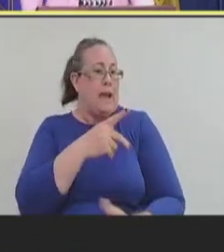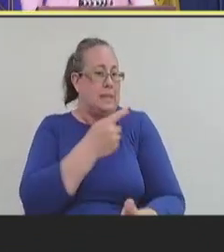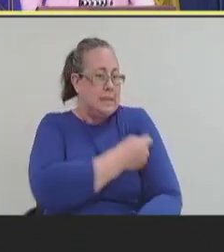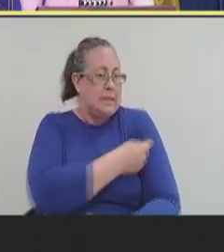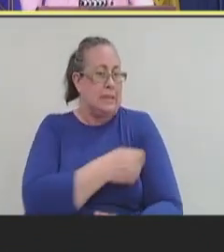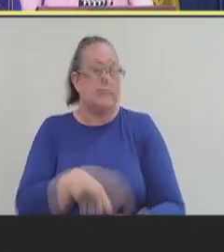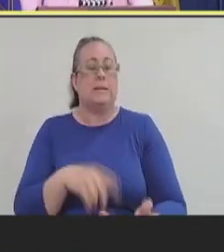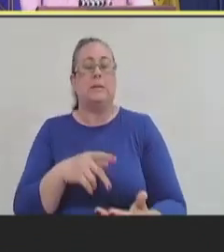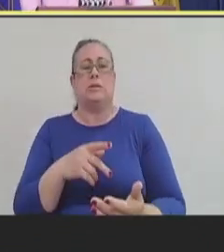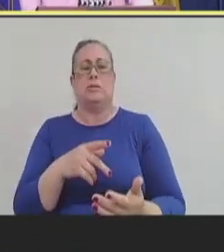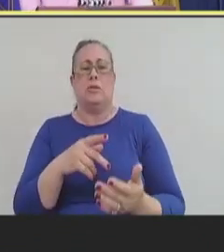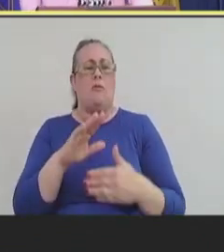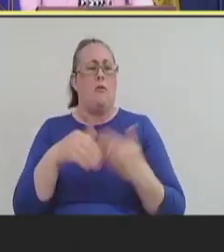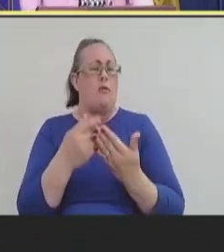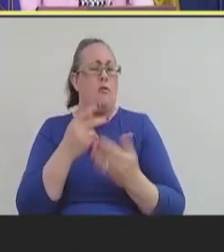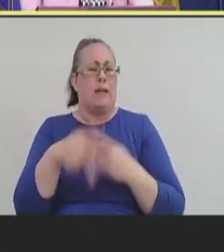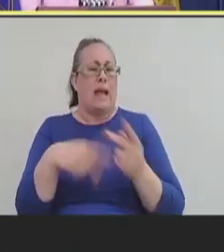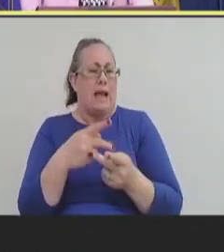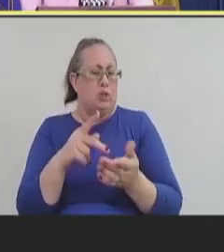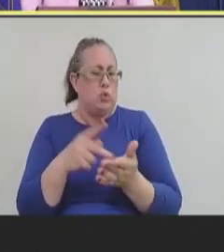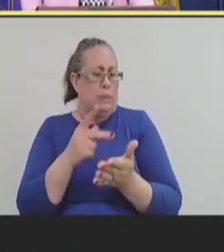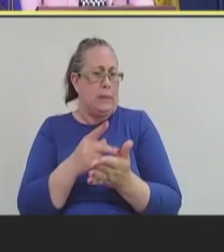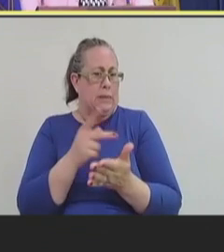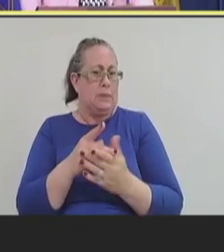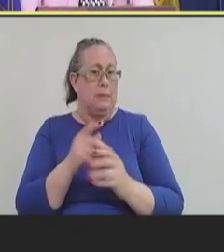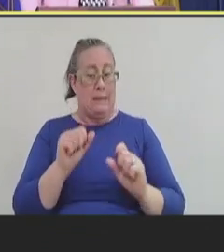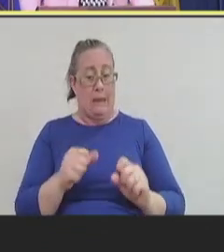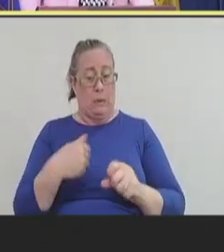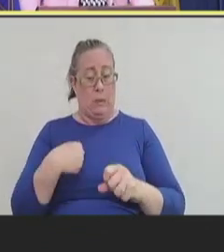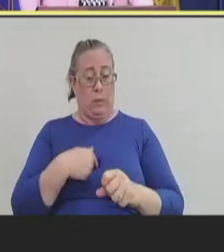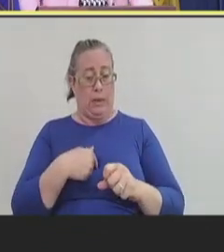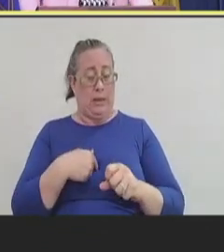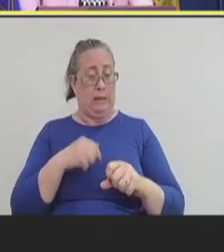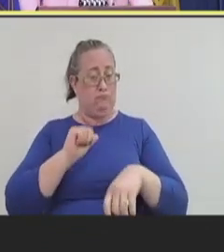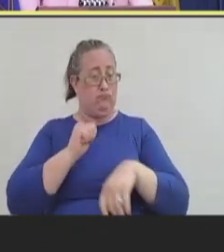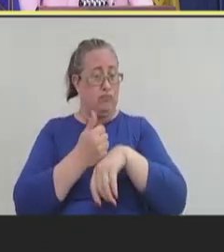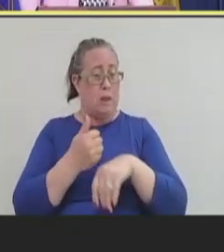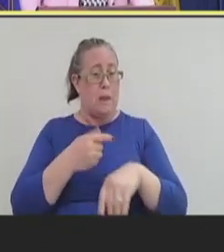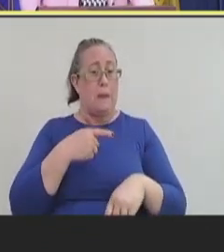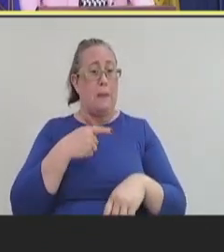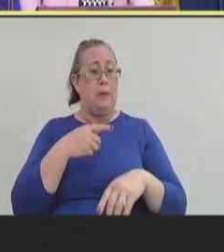all sorts. So, can we do this in an efficient way that really benefits all of public health? Some of